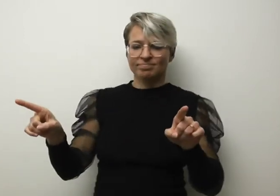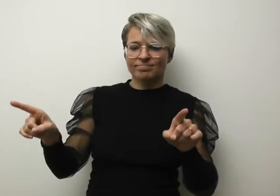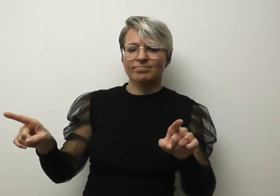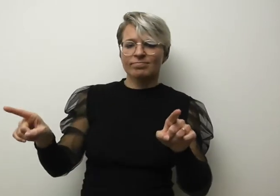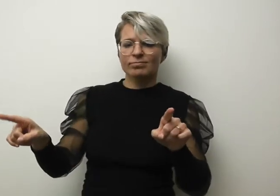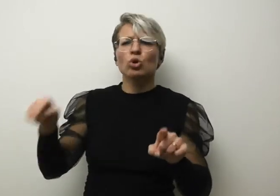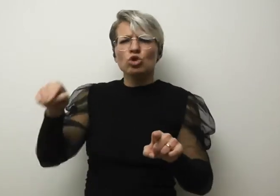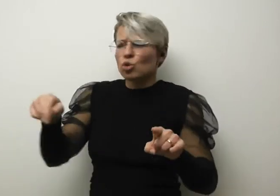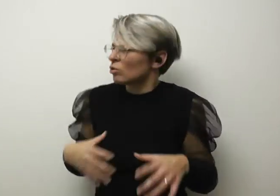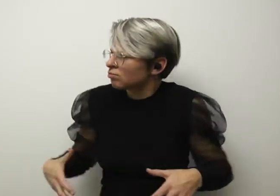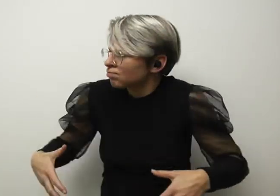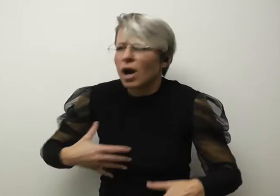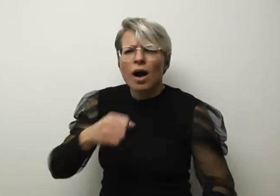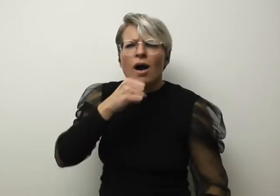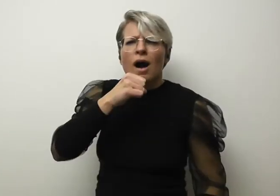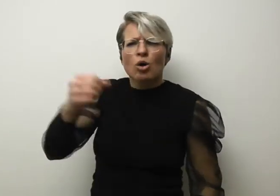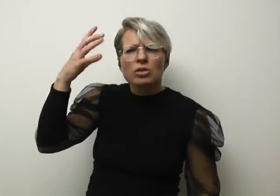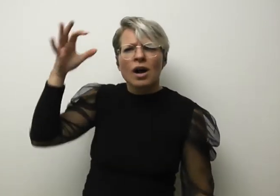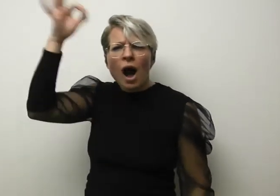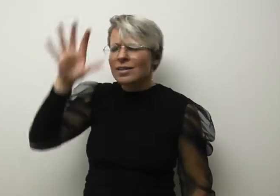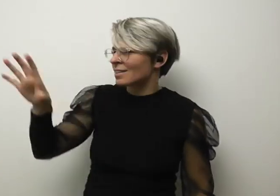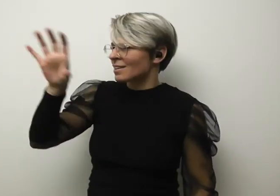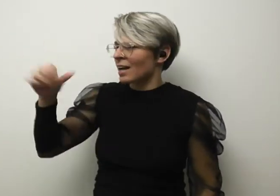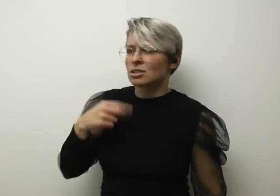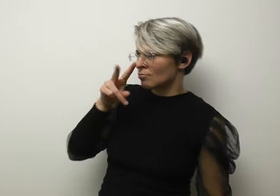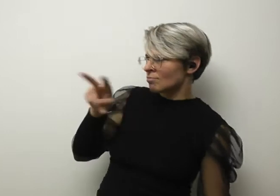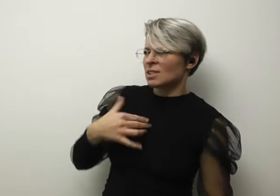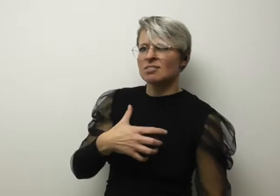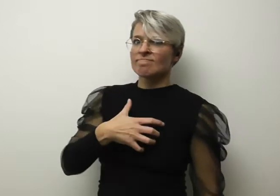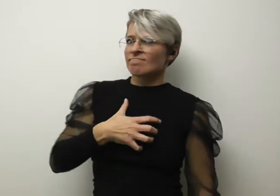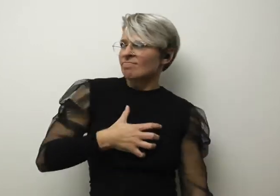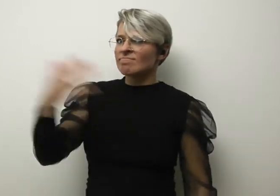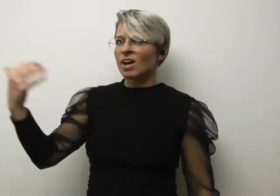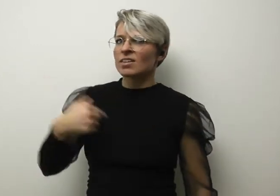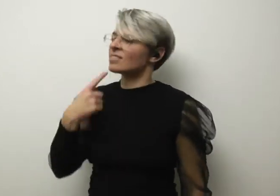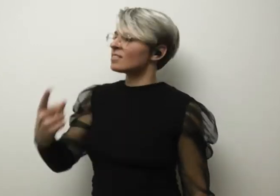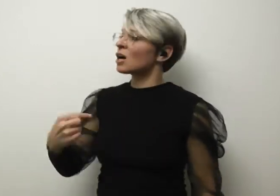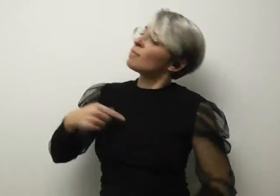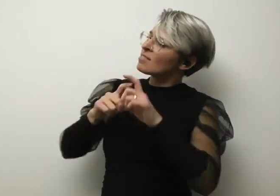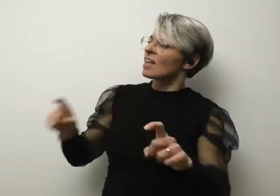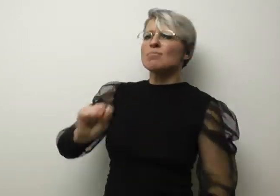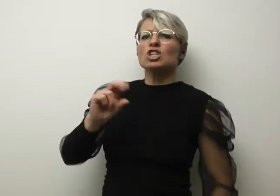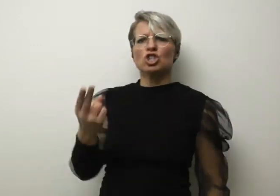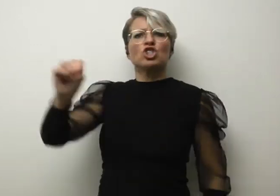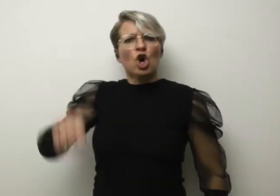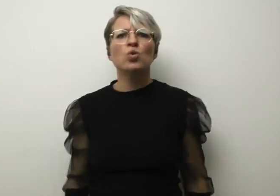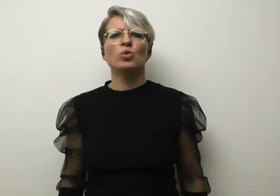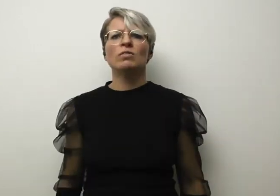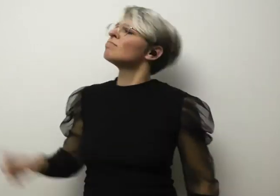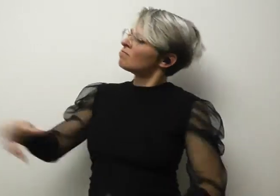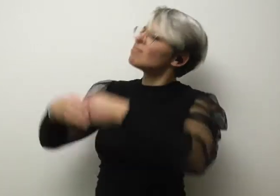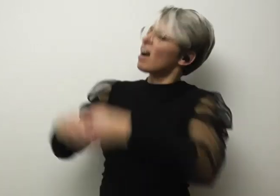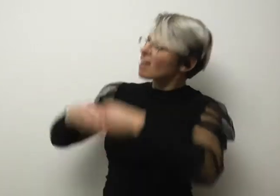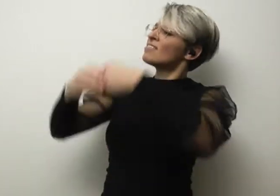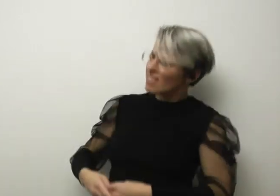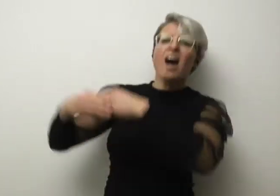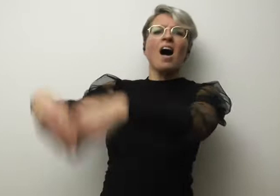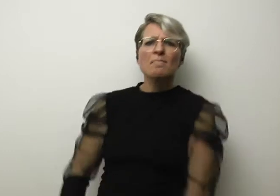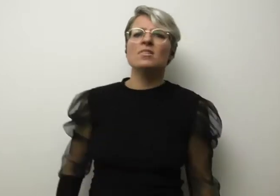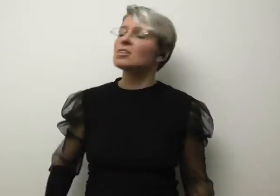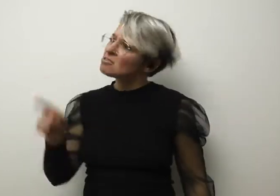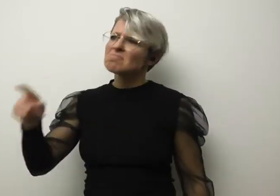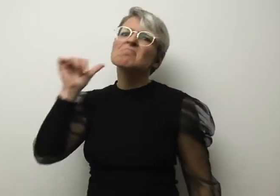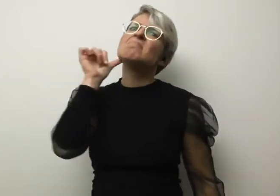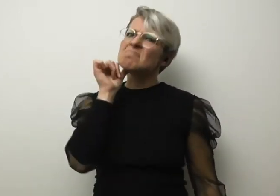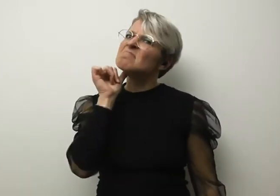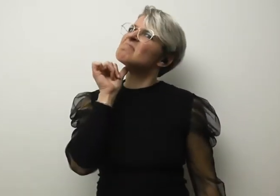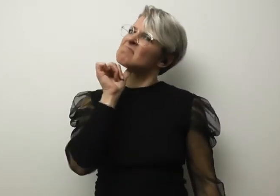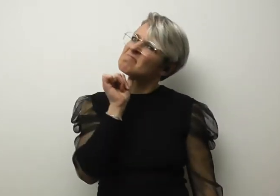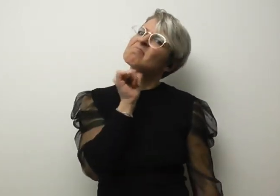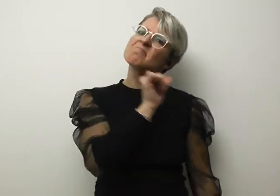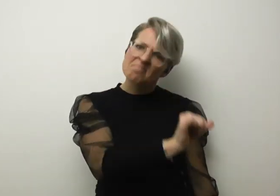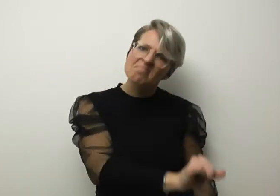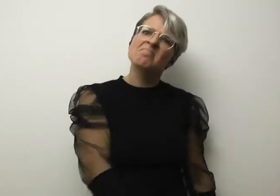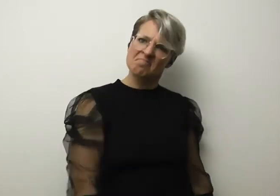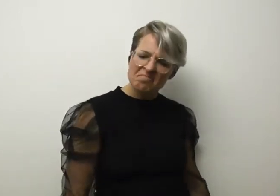He was big and bent and gray and old And I looked at him and my blood ran cold And I said, "My name is Sue, how do you do? Now you gonna die"